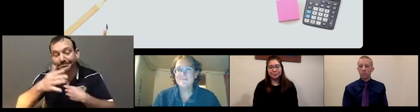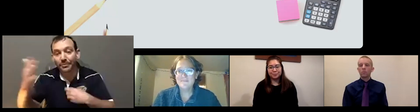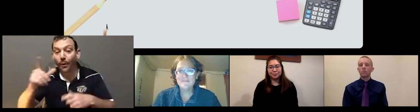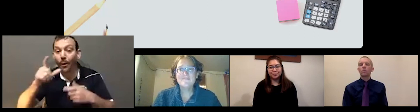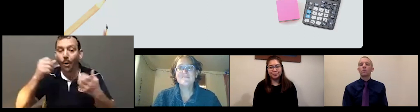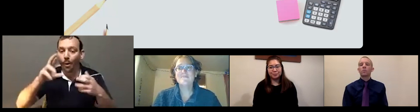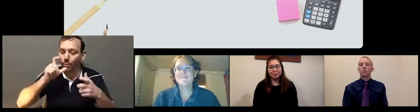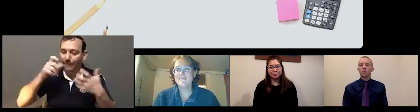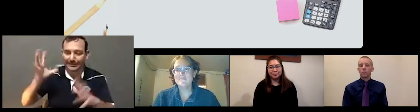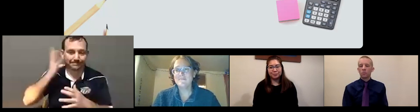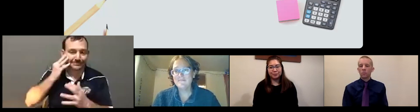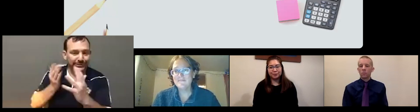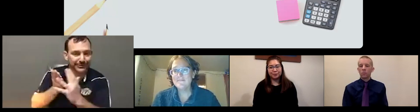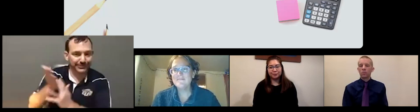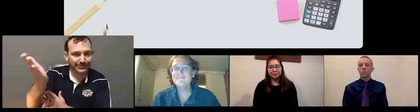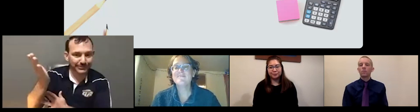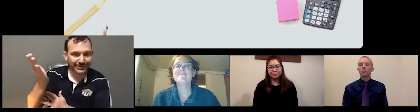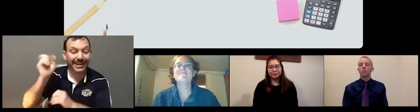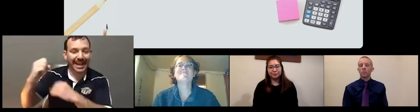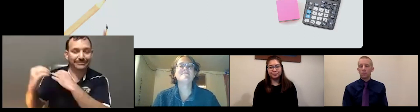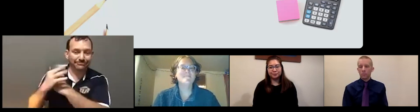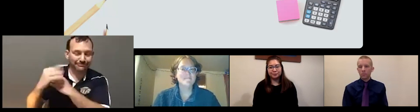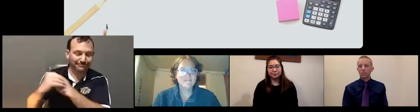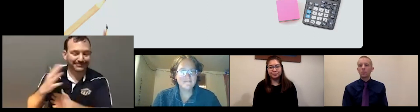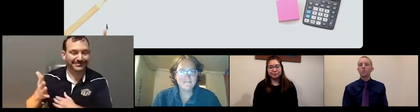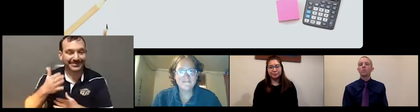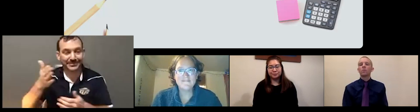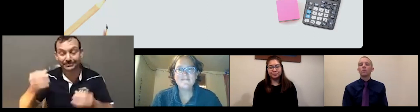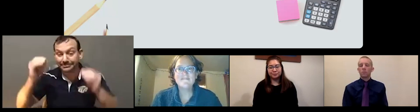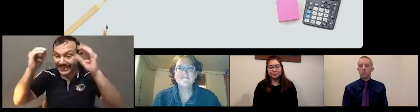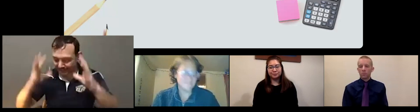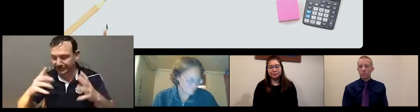someone who has been through it and can give advice. Teachers, too.